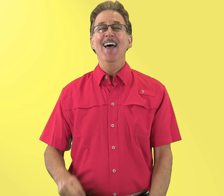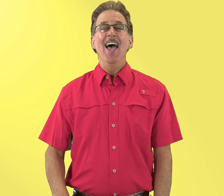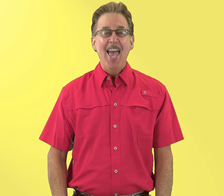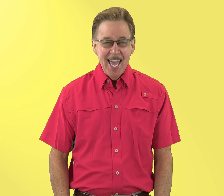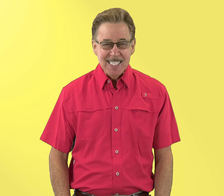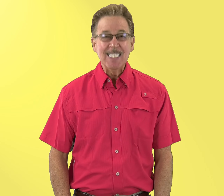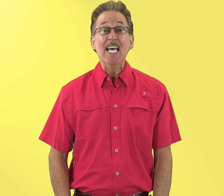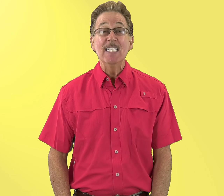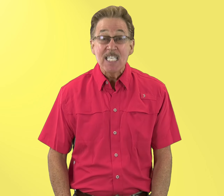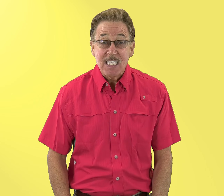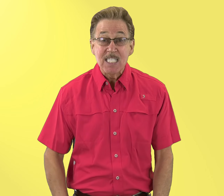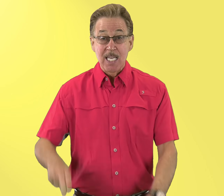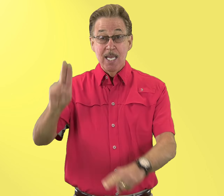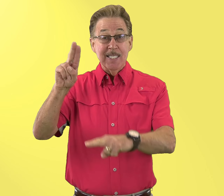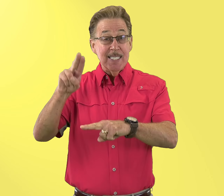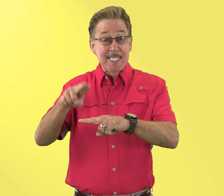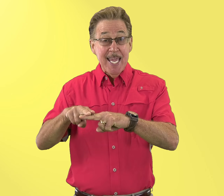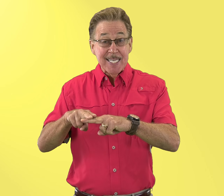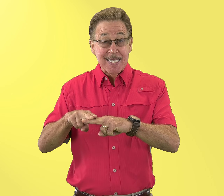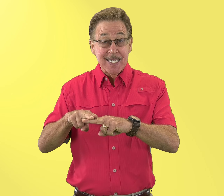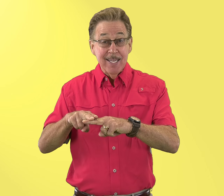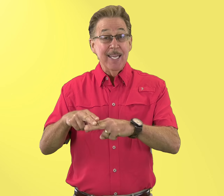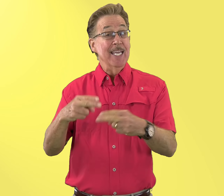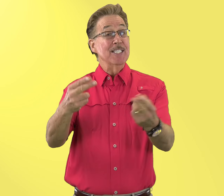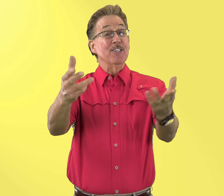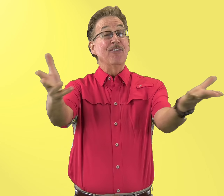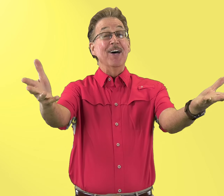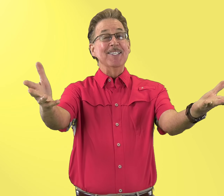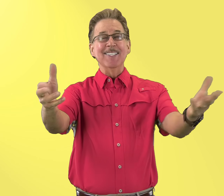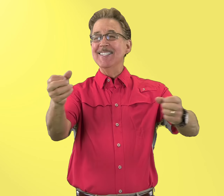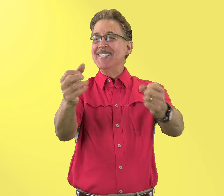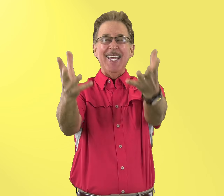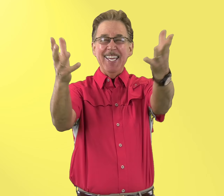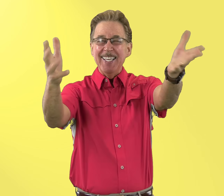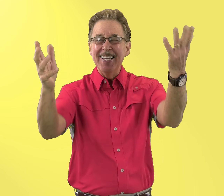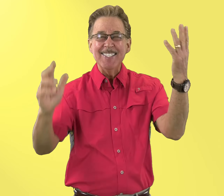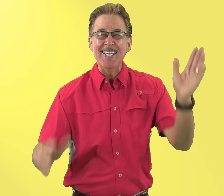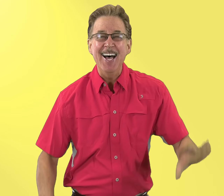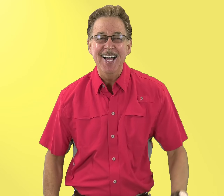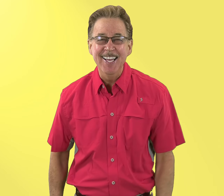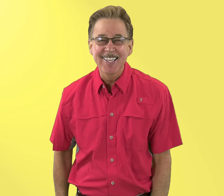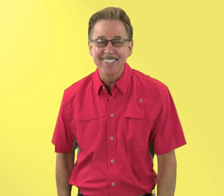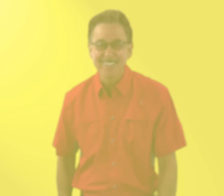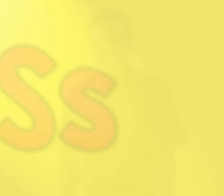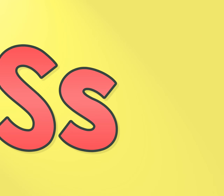S s says /s/ sit It's fun to sing and sign